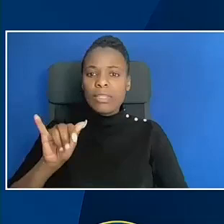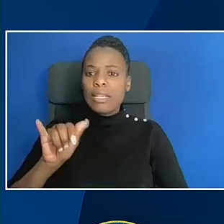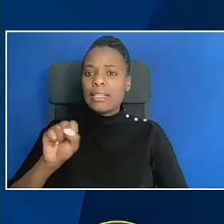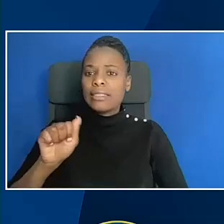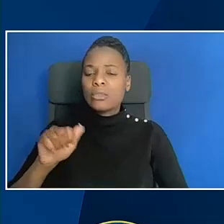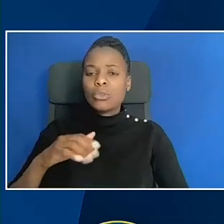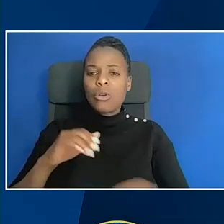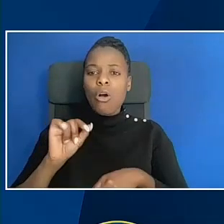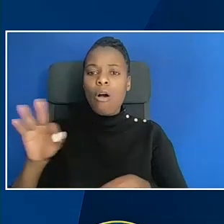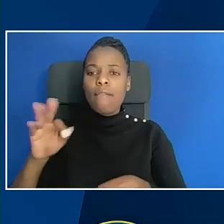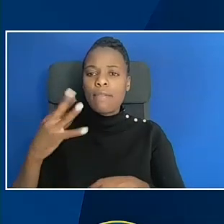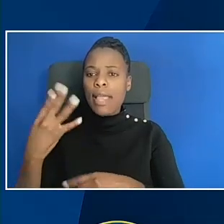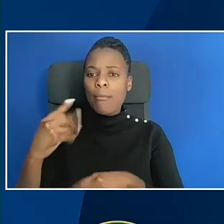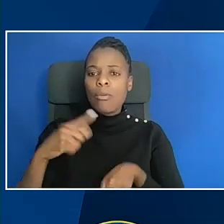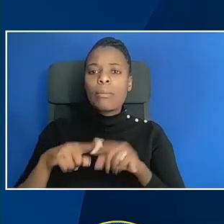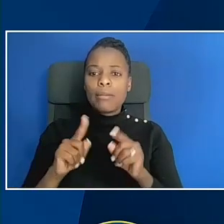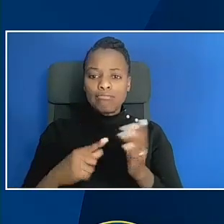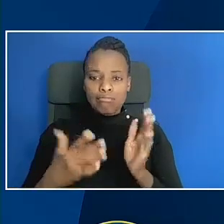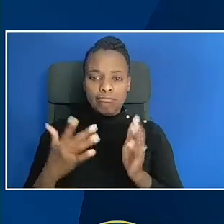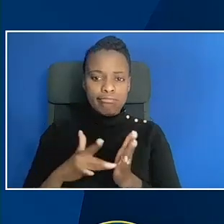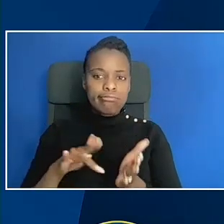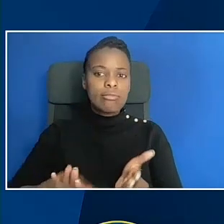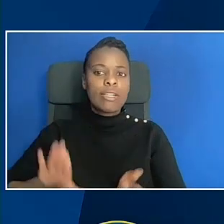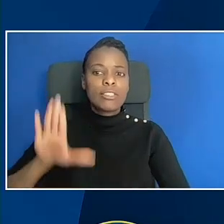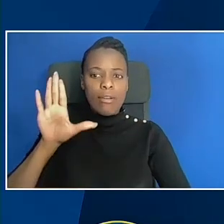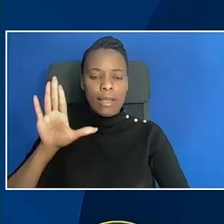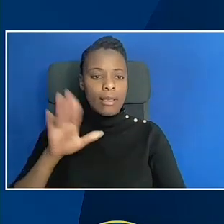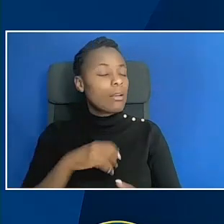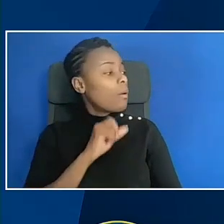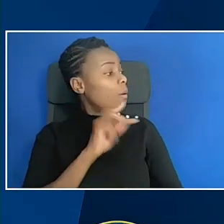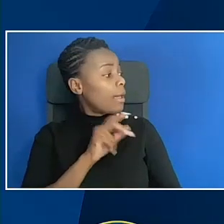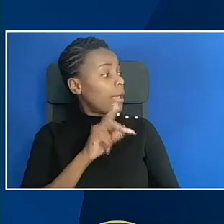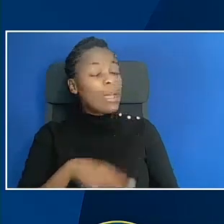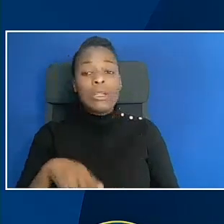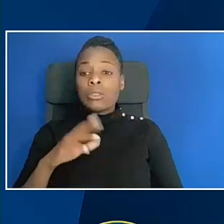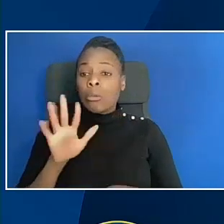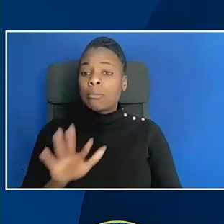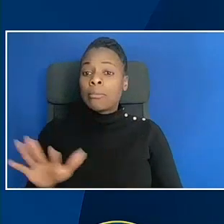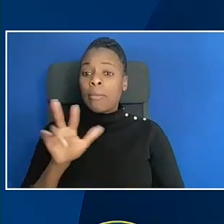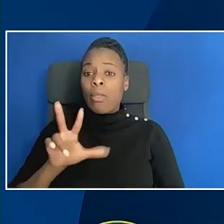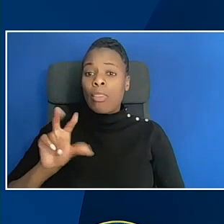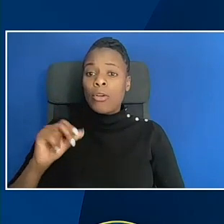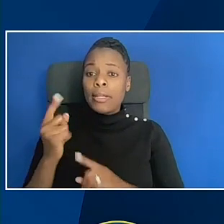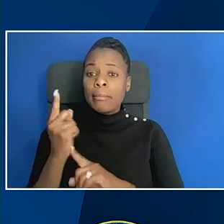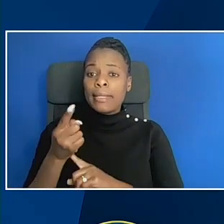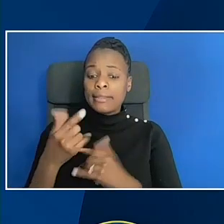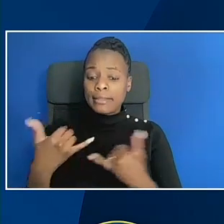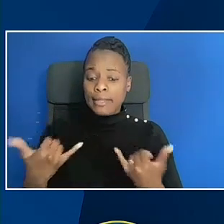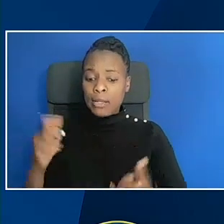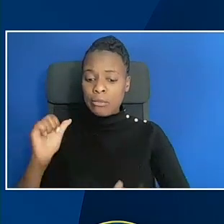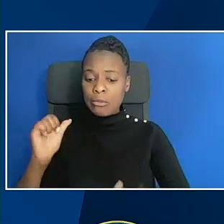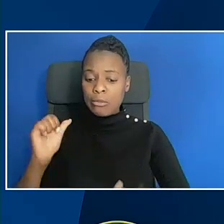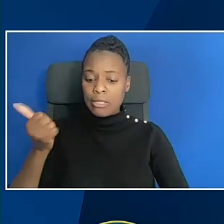Yes, yes okay. So about 30 minutes it is 10:08. If while you're in your caucus you need